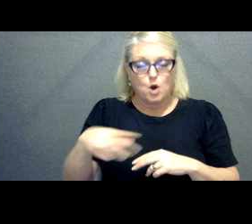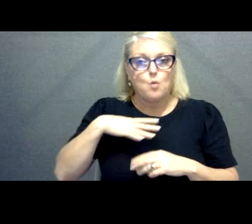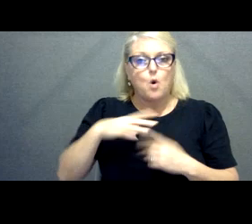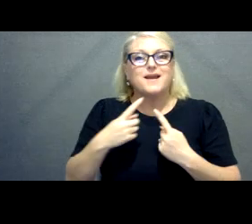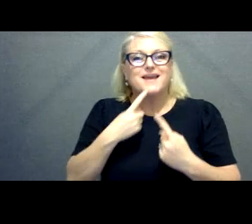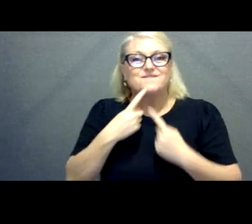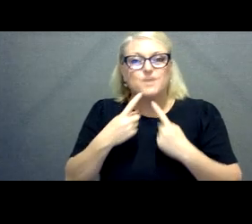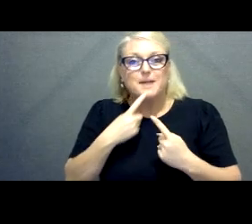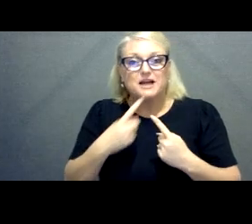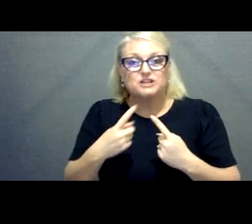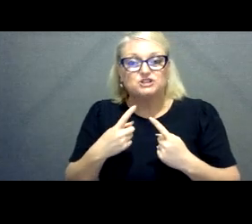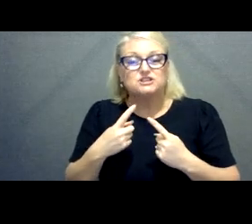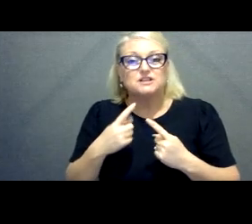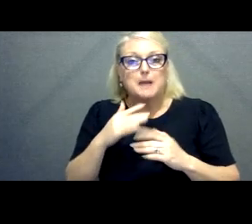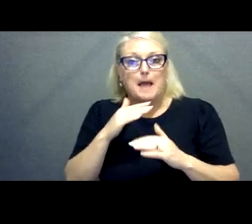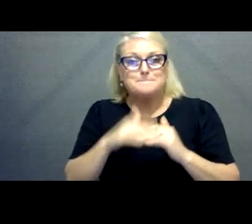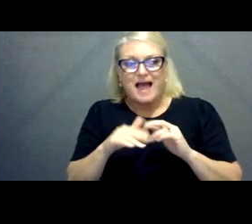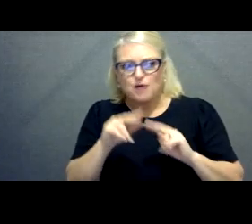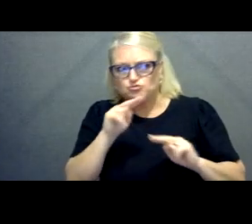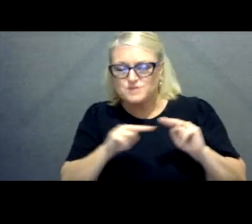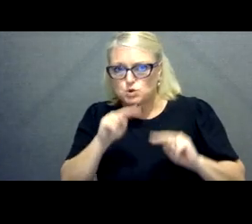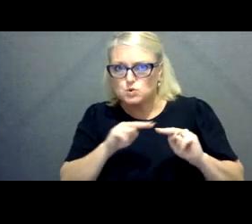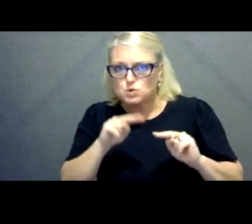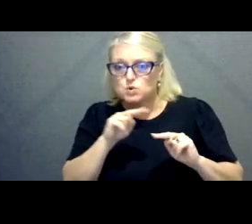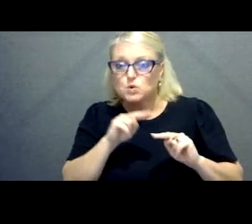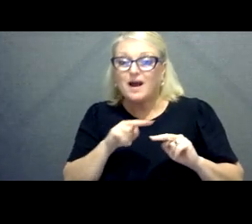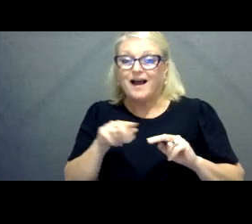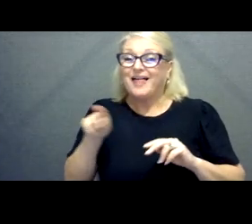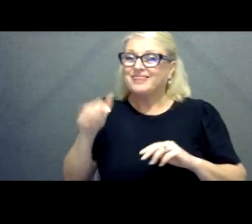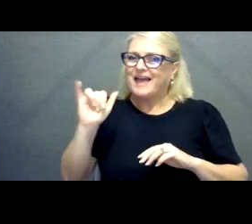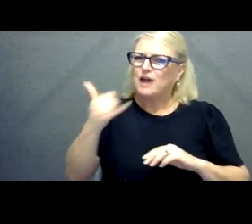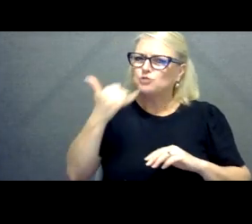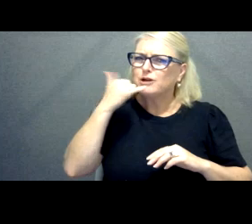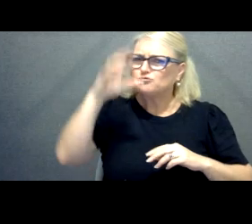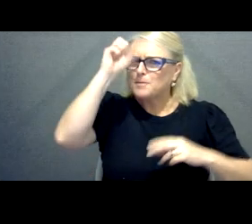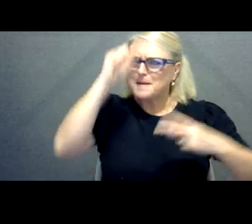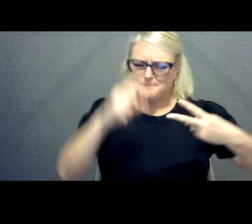through the review process they can call that number and I have got it in front of me it's